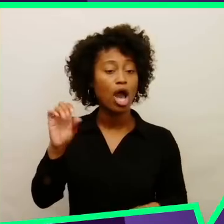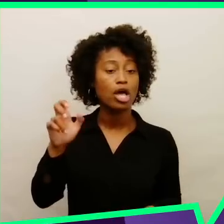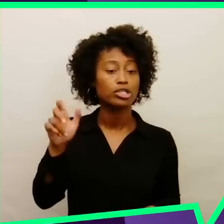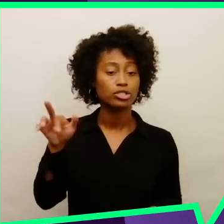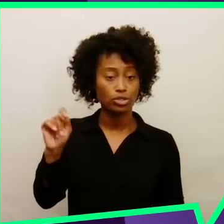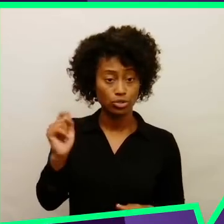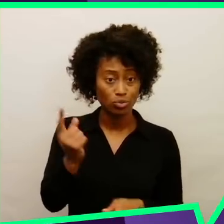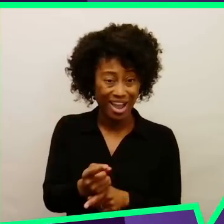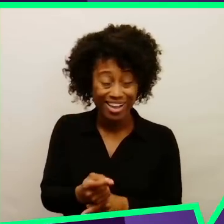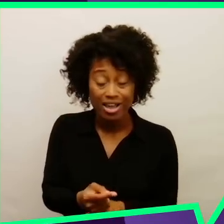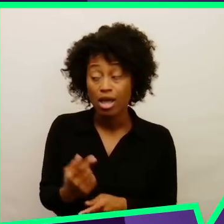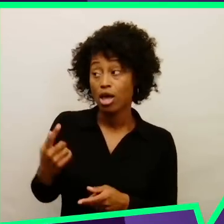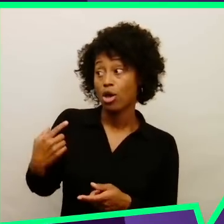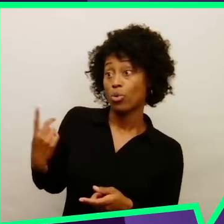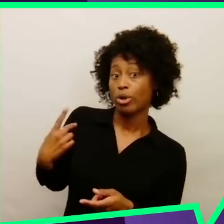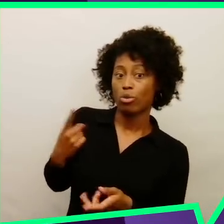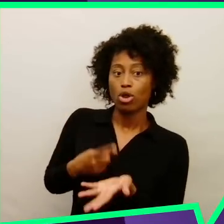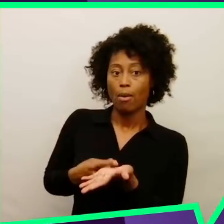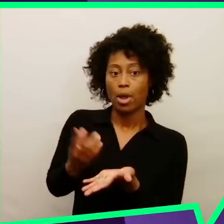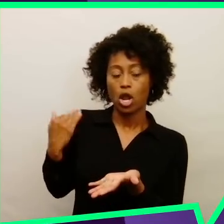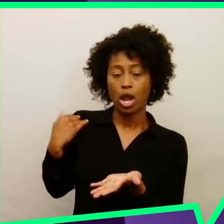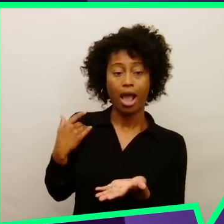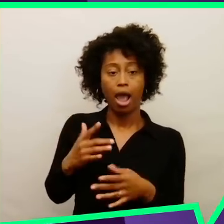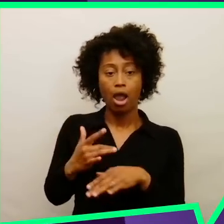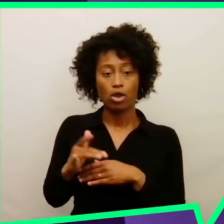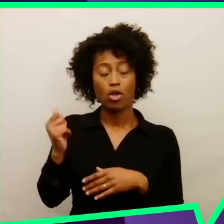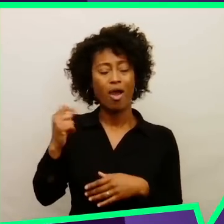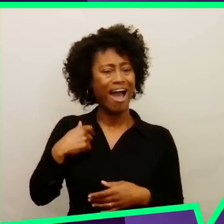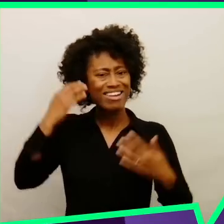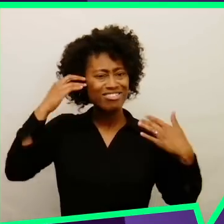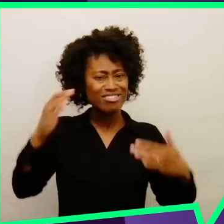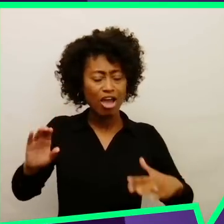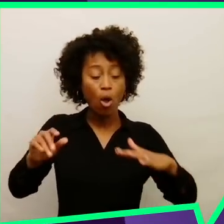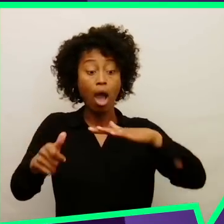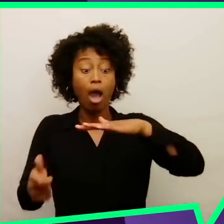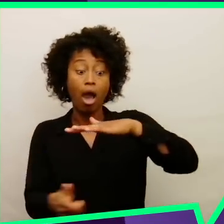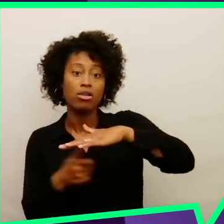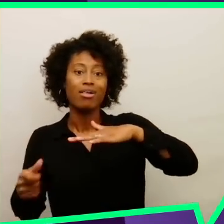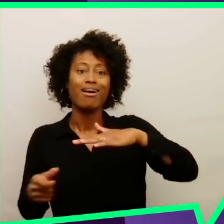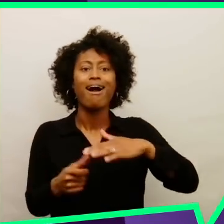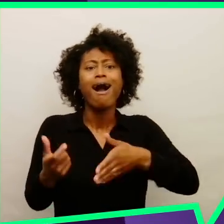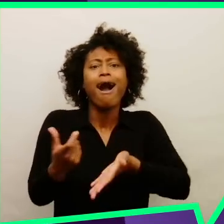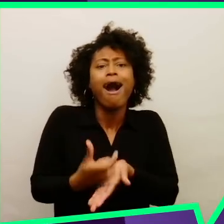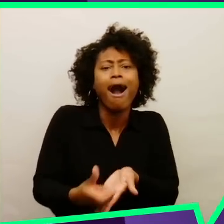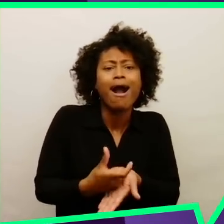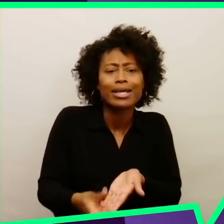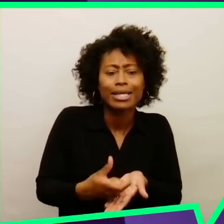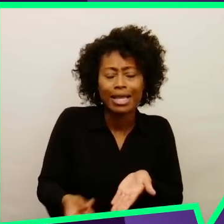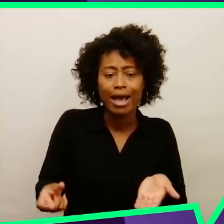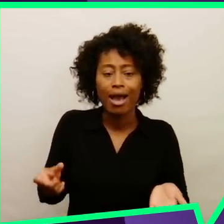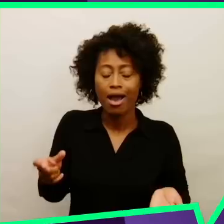I had no idea the hockey rink is underneath the basketball court. Yeah. What? Yeah.